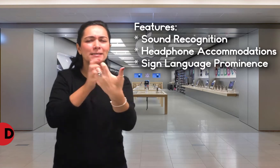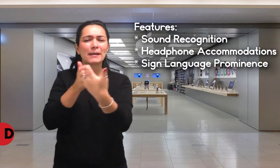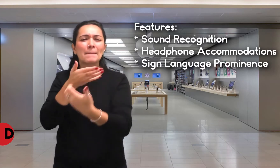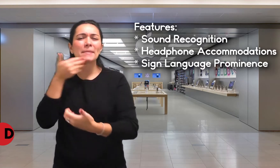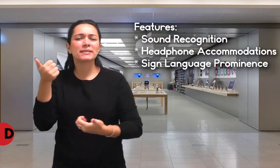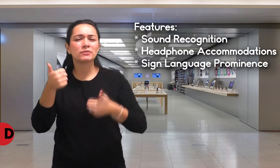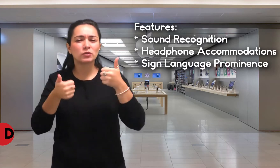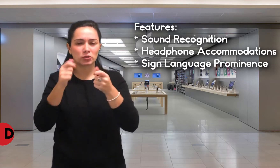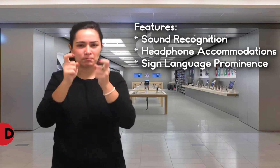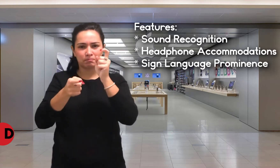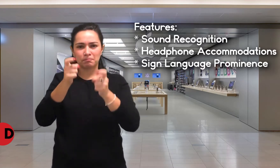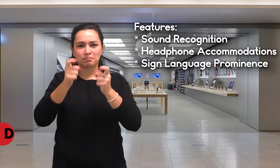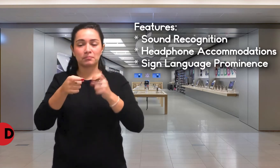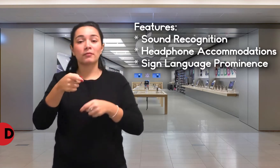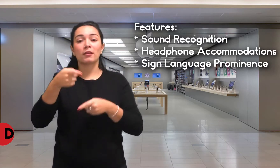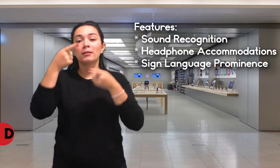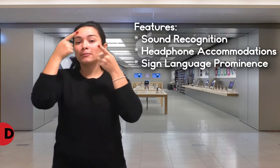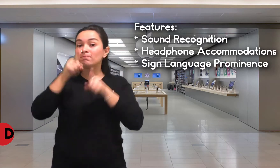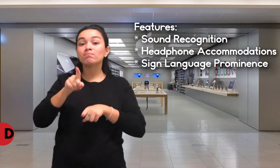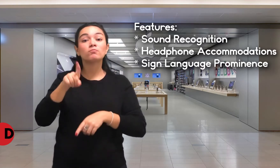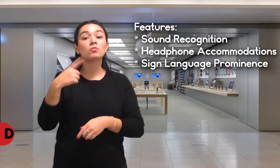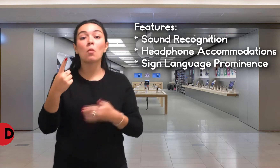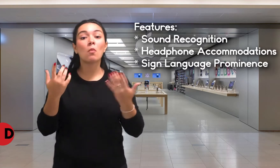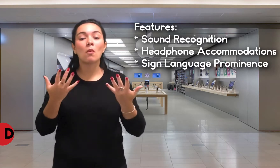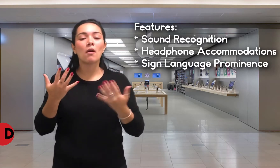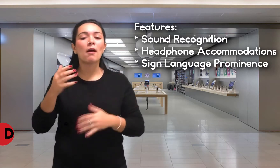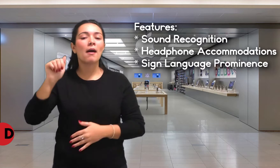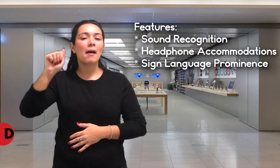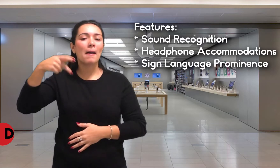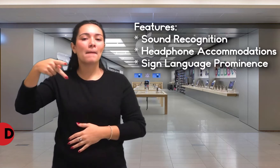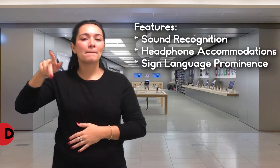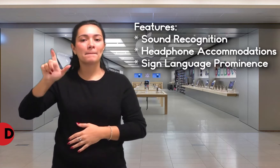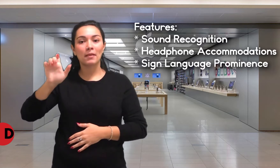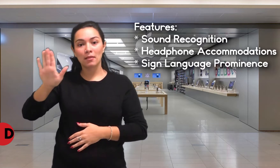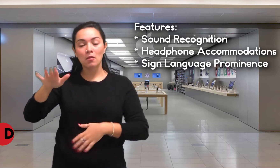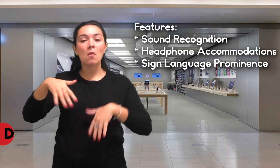phone calls and movies – to suit the best.